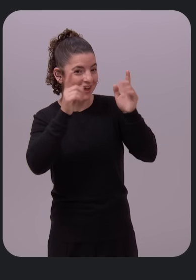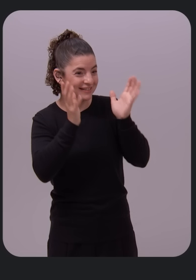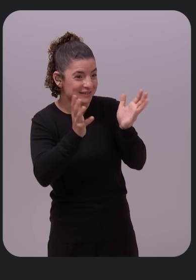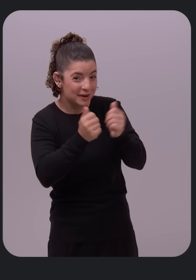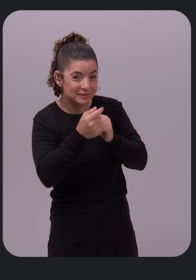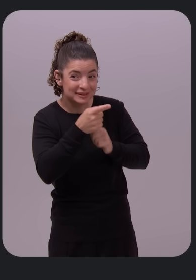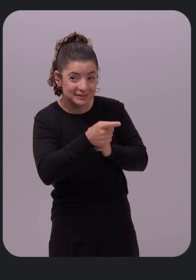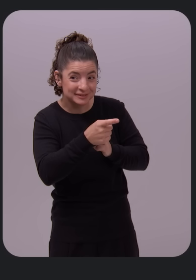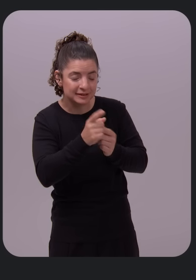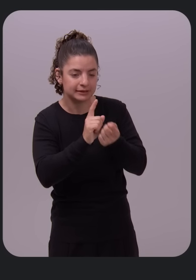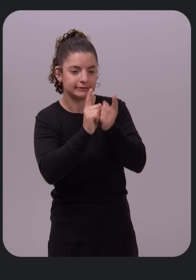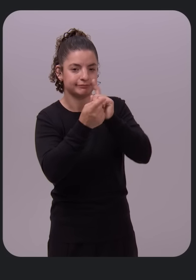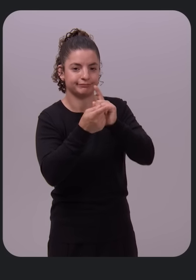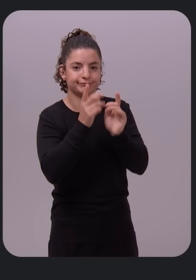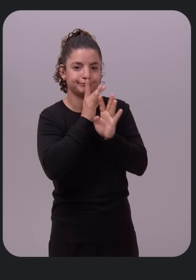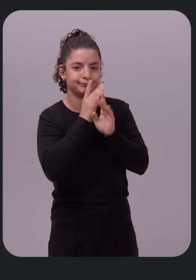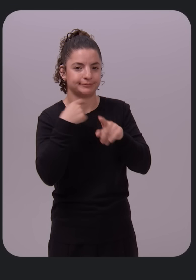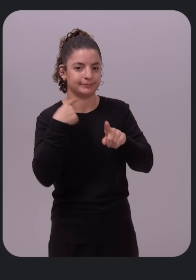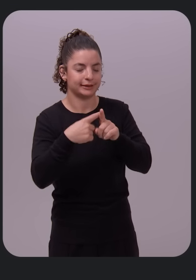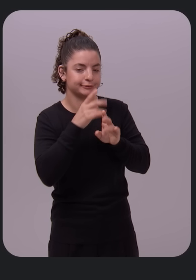[SPEAKING SPANISH]